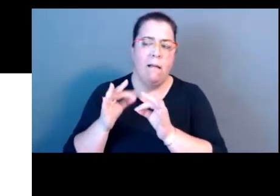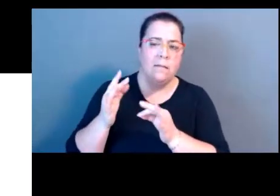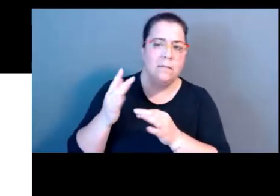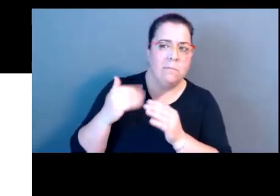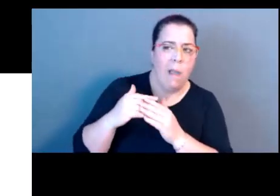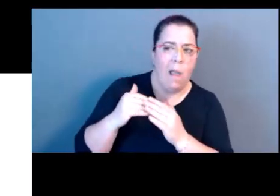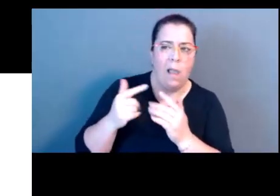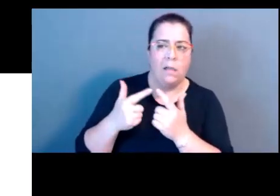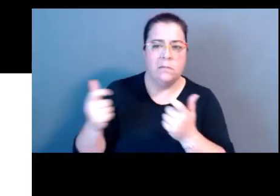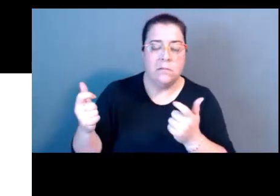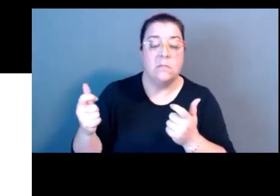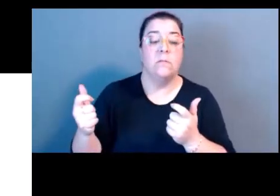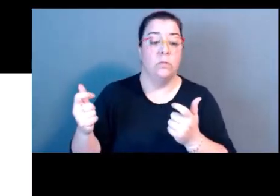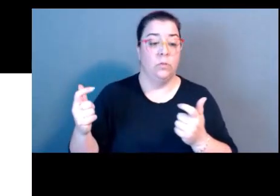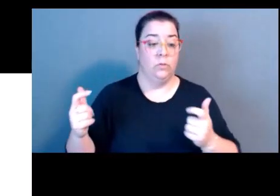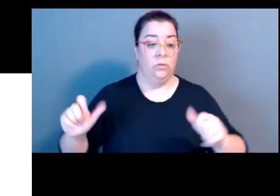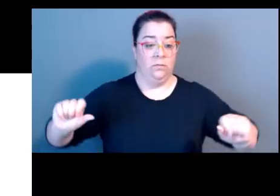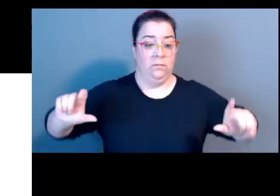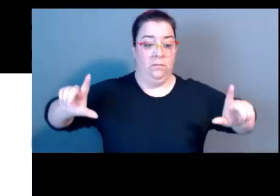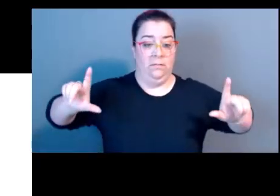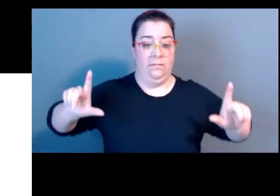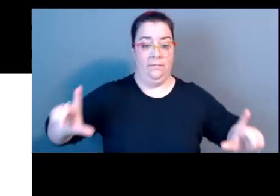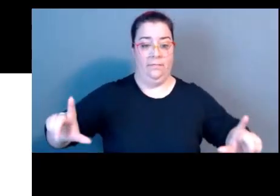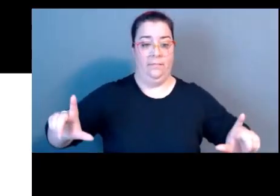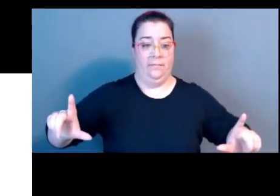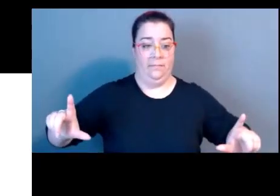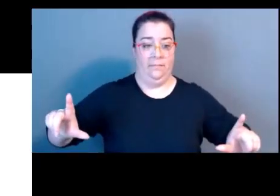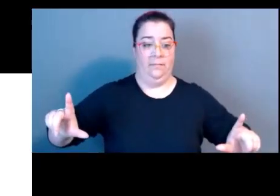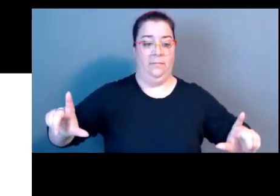Opportunities header in the blue box.